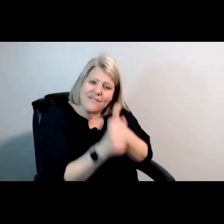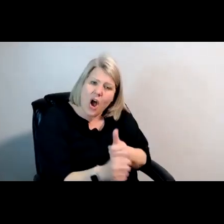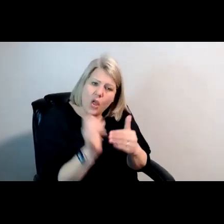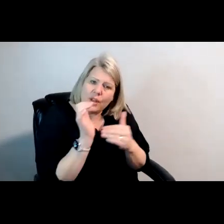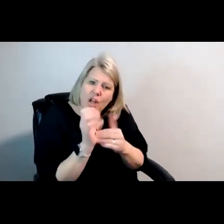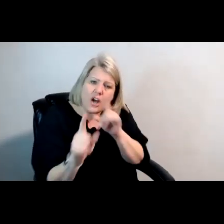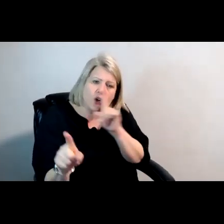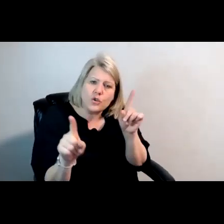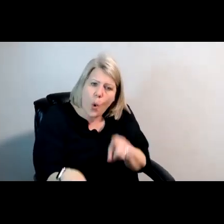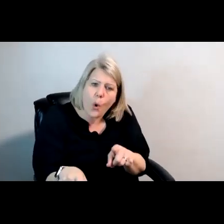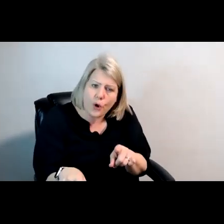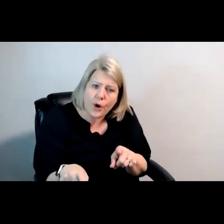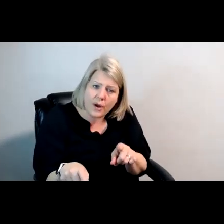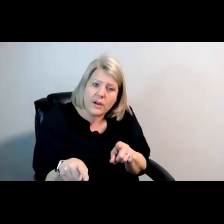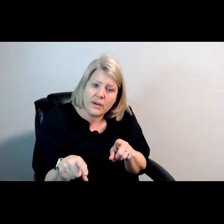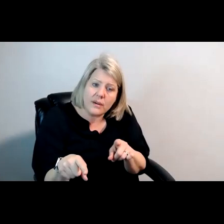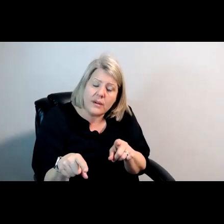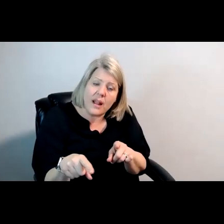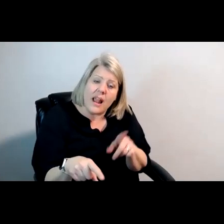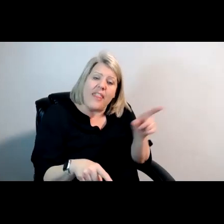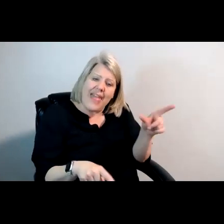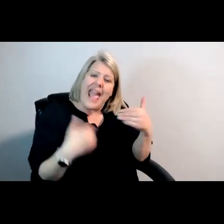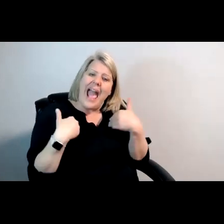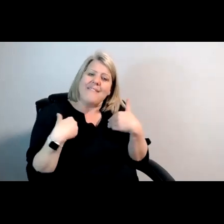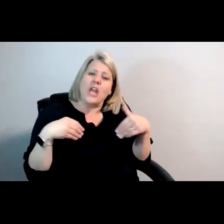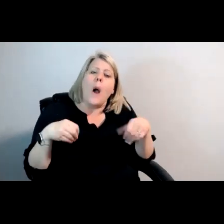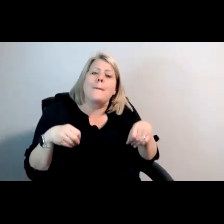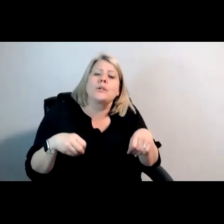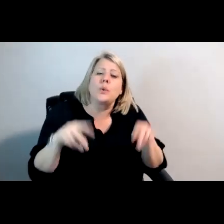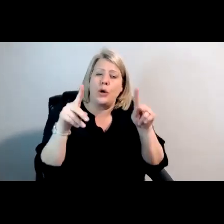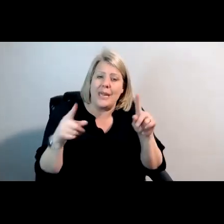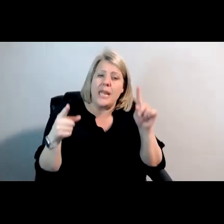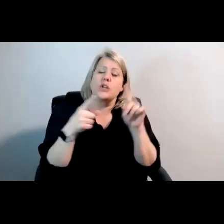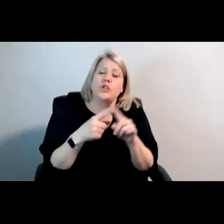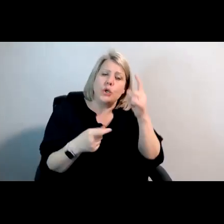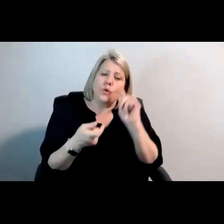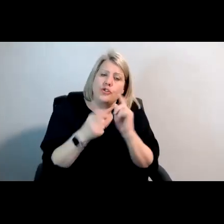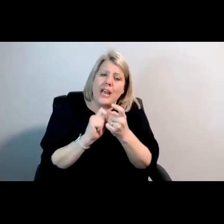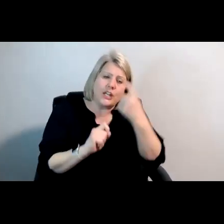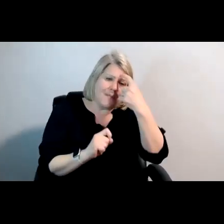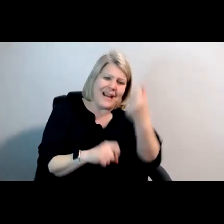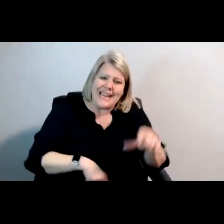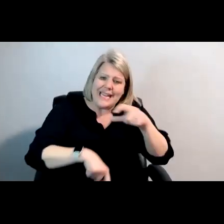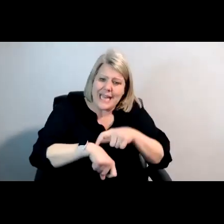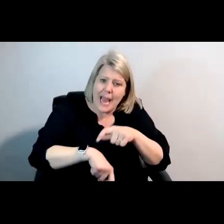about to change their mind. And, you know, rightly so, the provider was worried